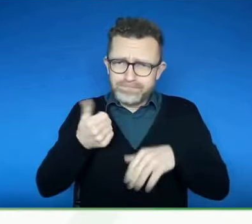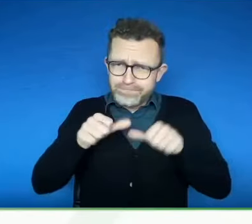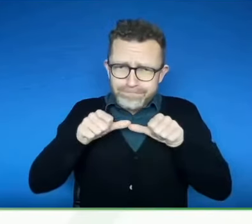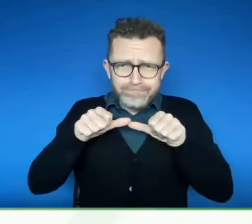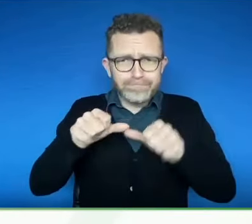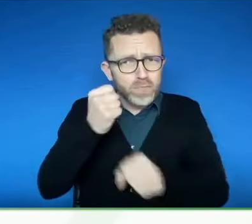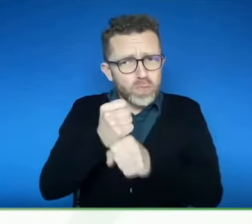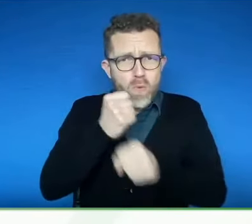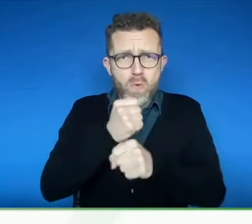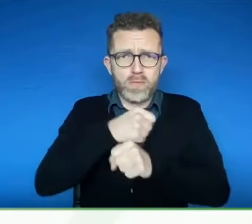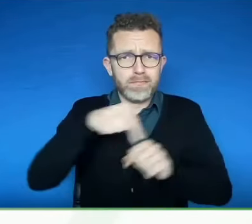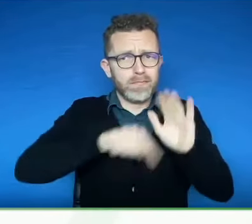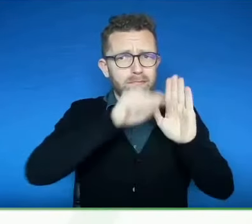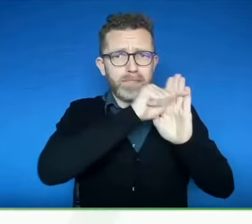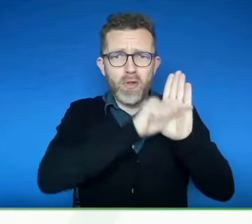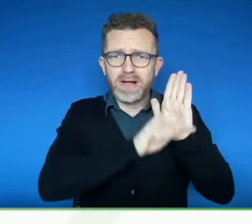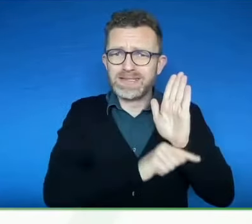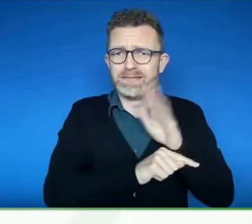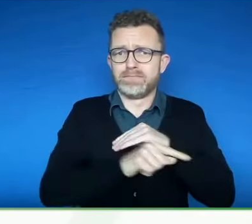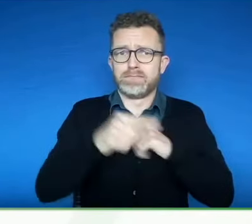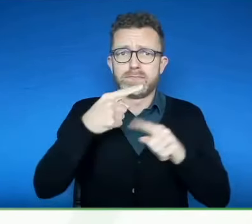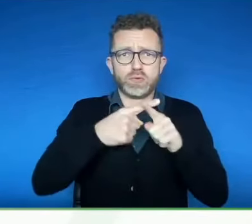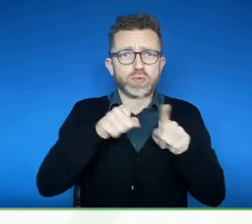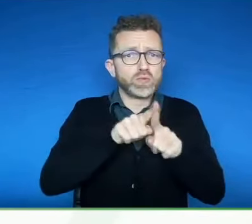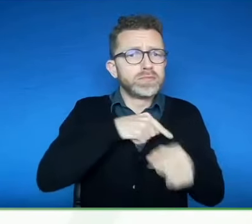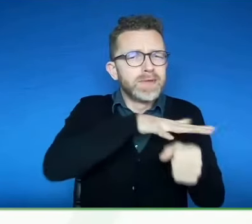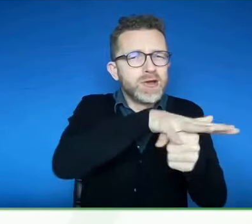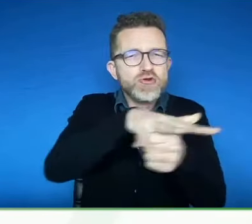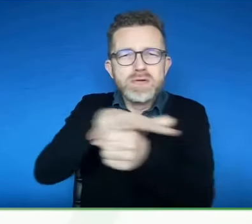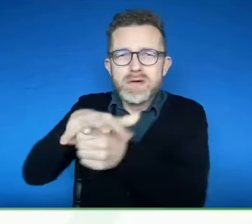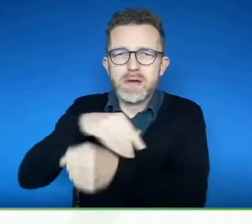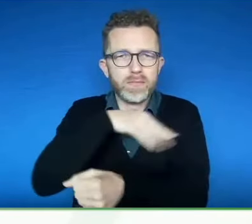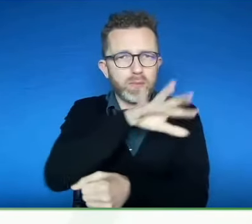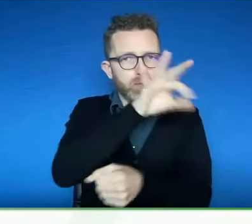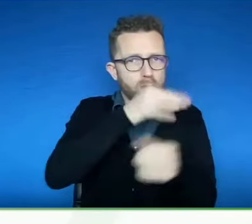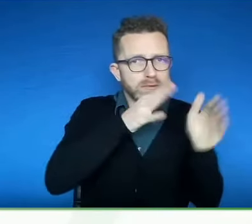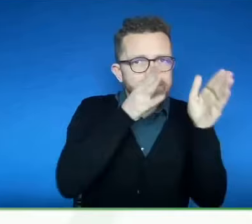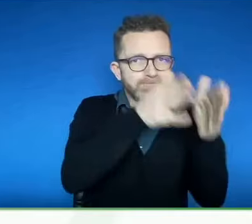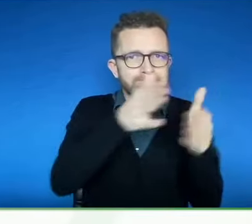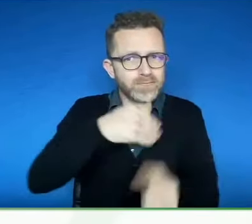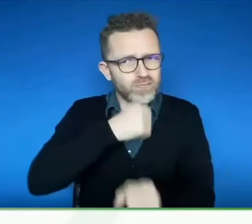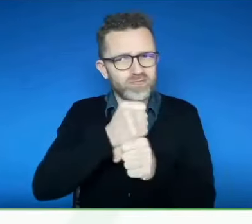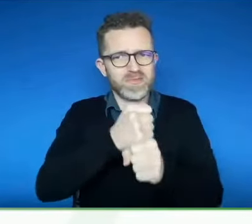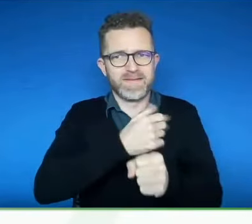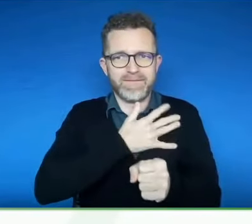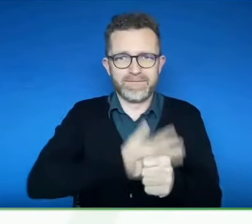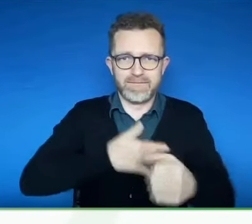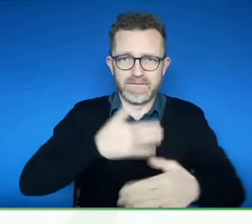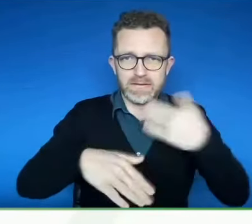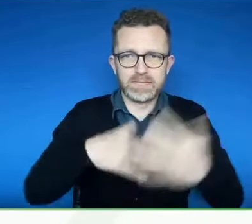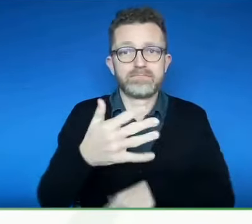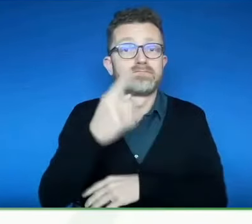decisions about how, where, and with whom they want to live. We did not speak before.